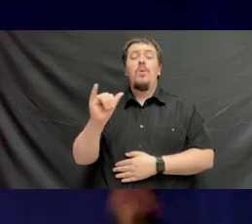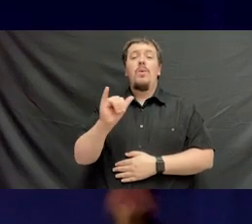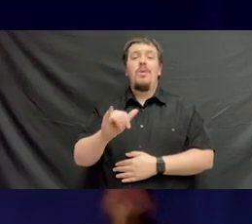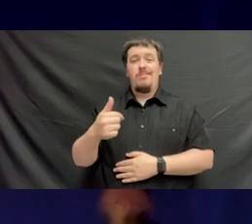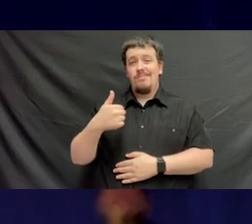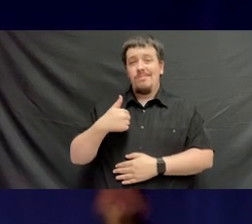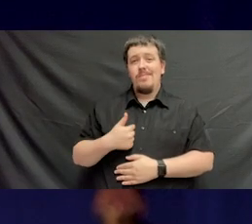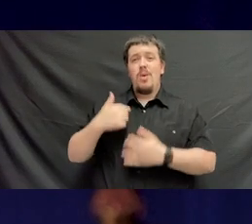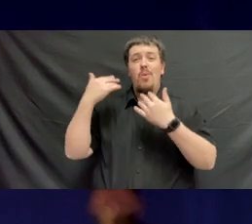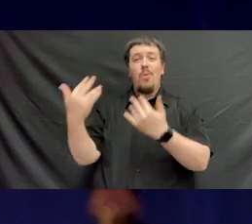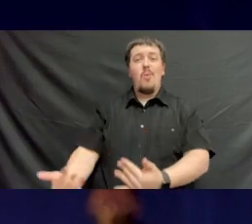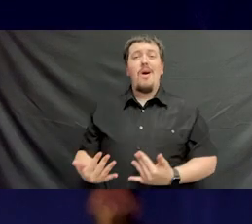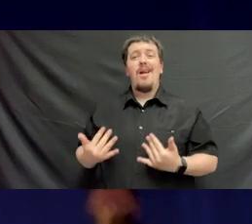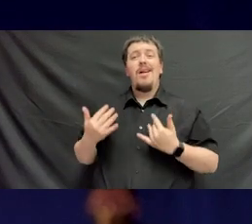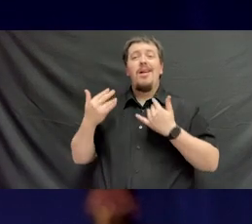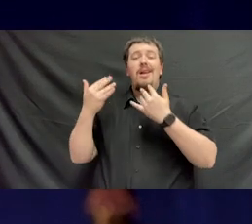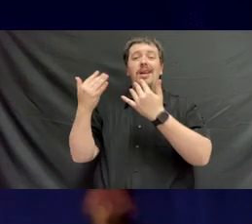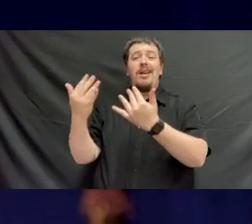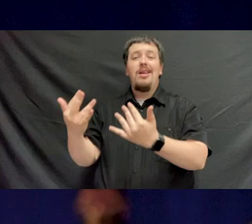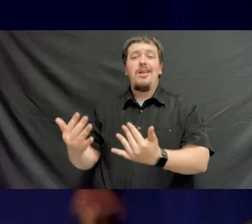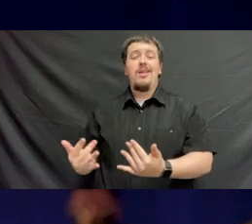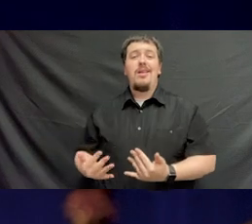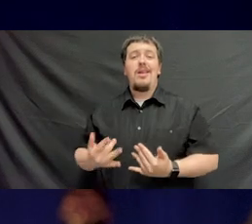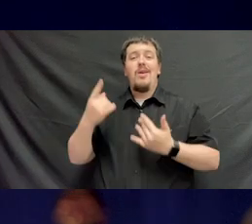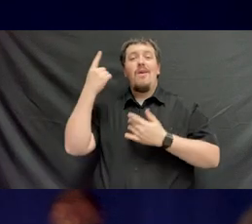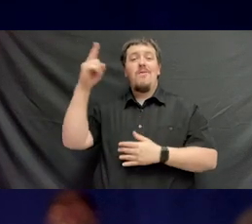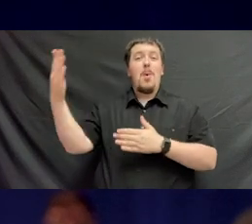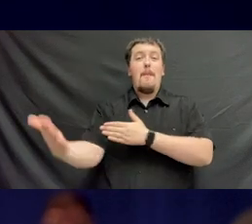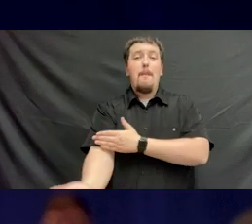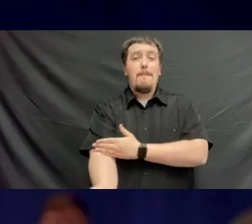And I've been waiting for the morning